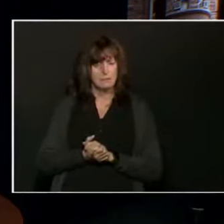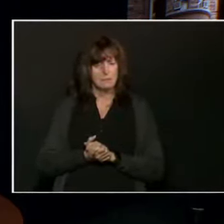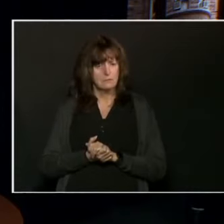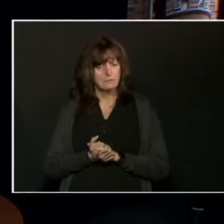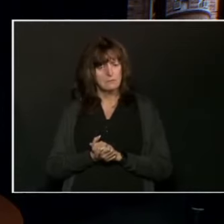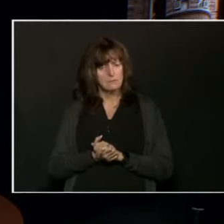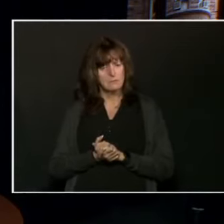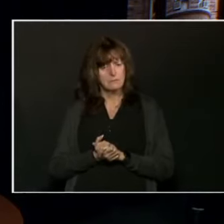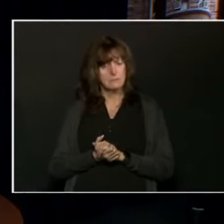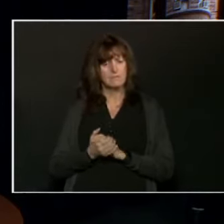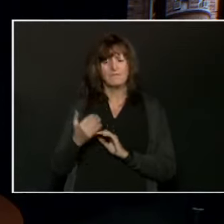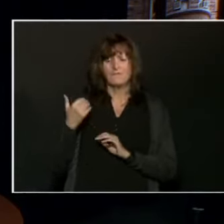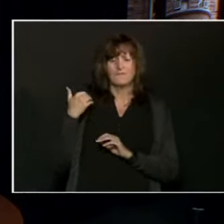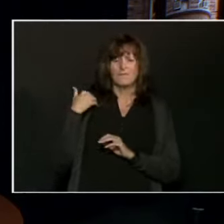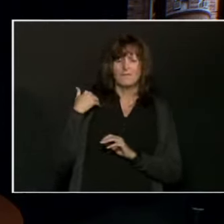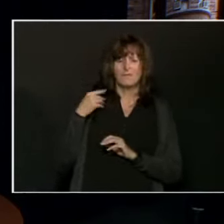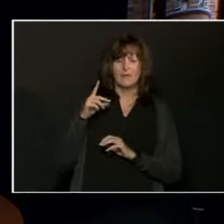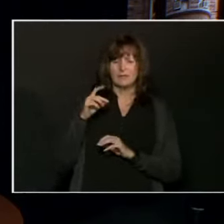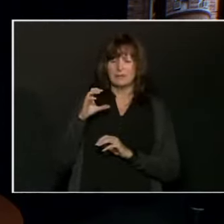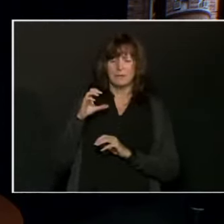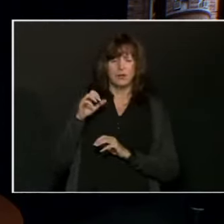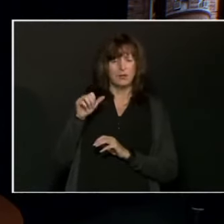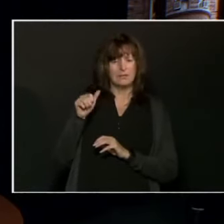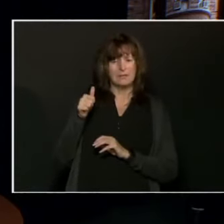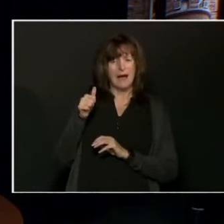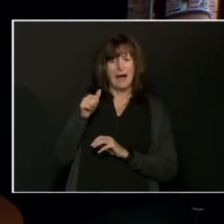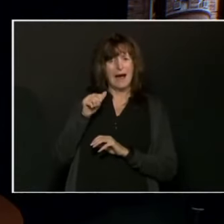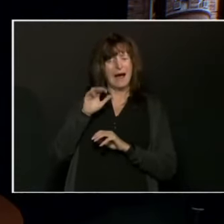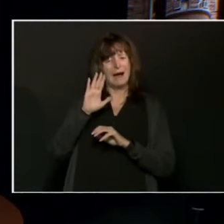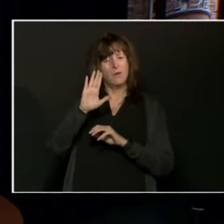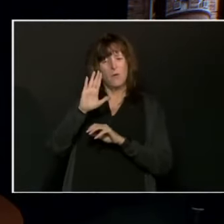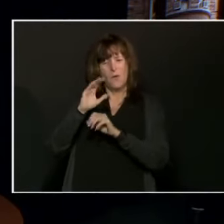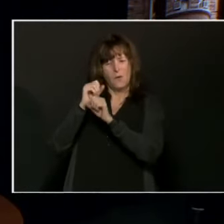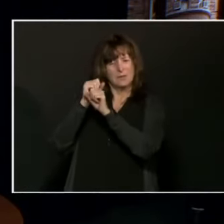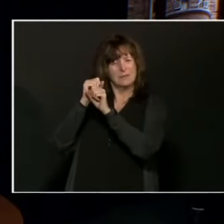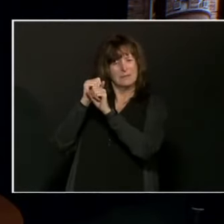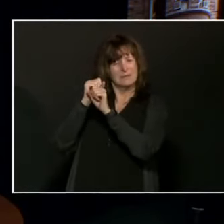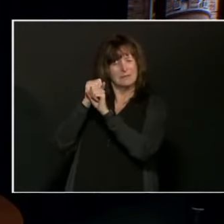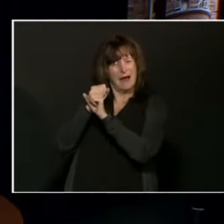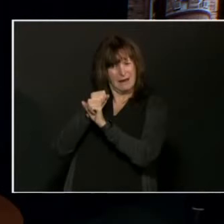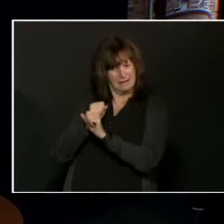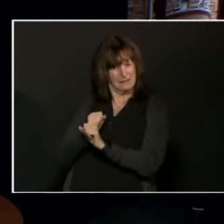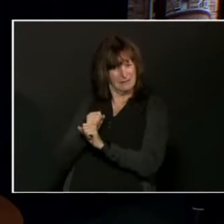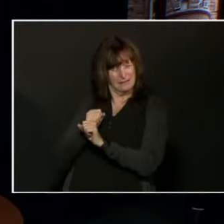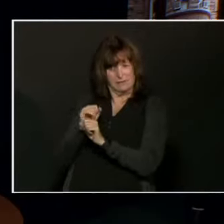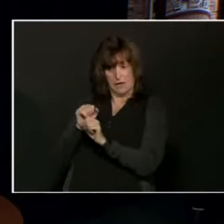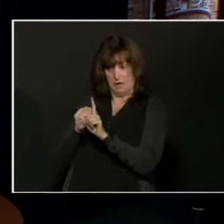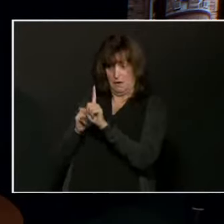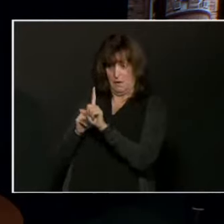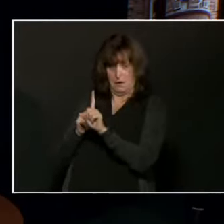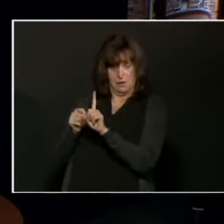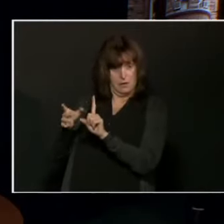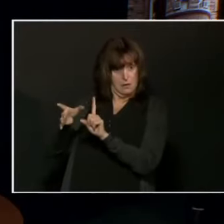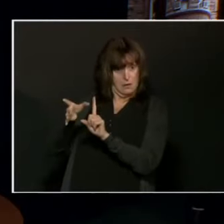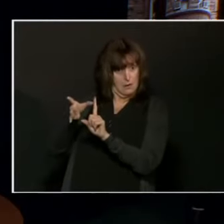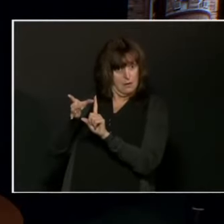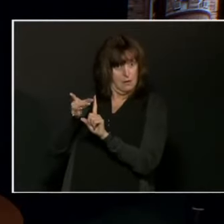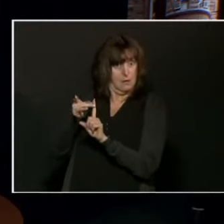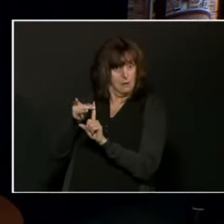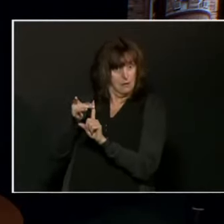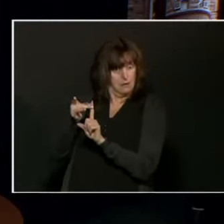REGARDING THIS STATISTIC, FROM